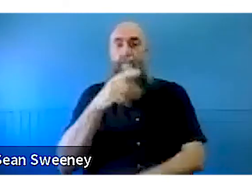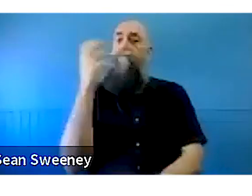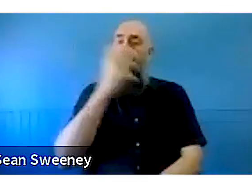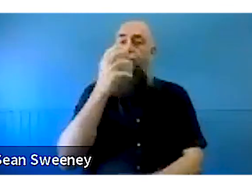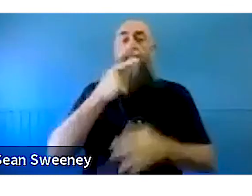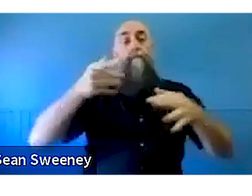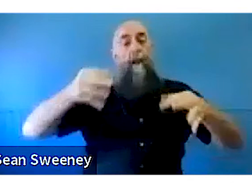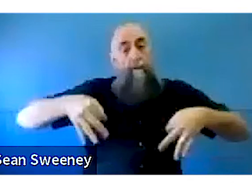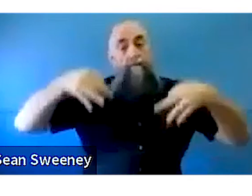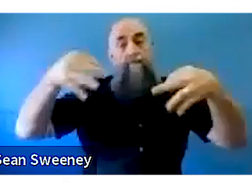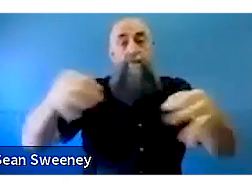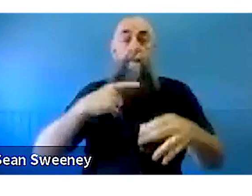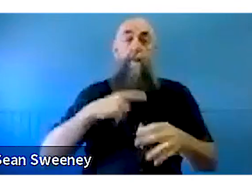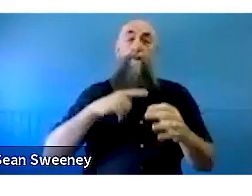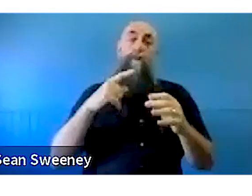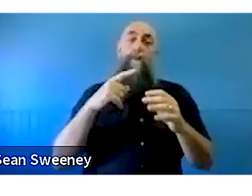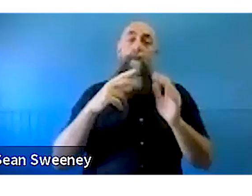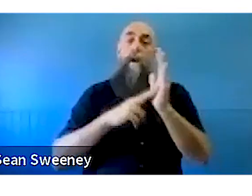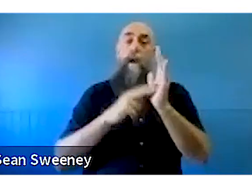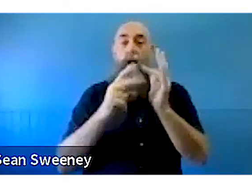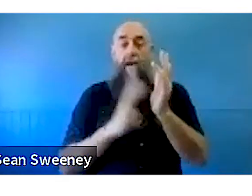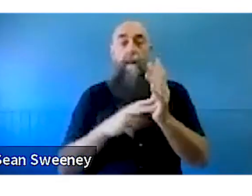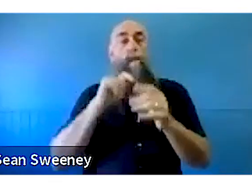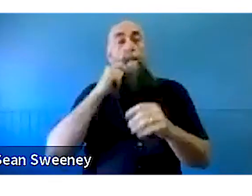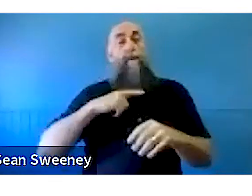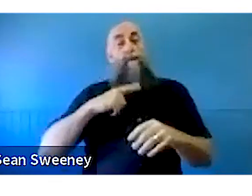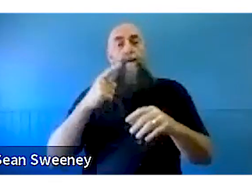November because of COVID. Mabo Day.